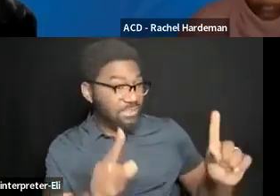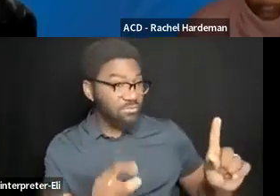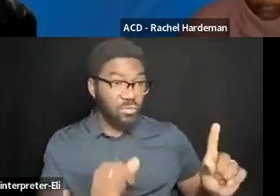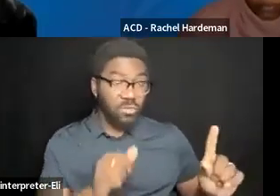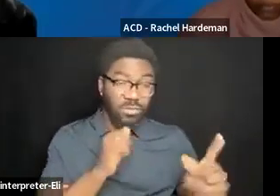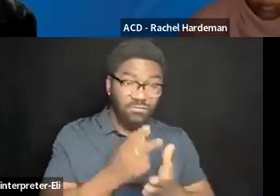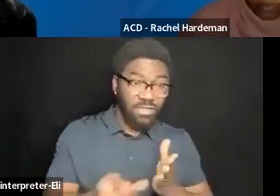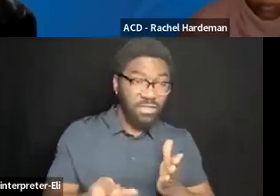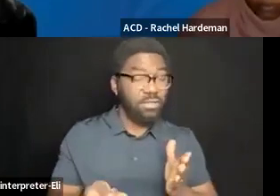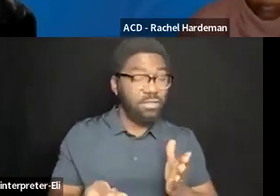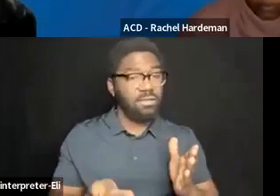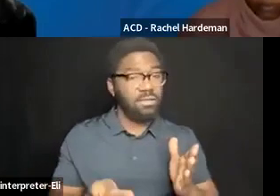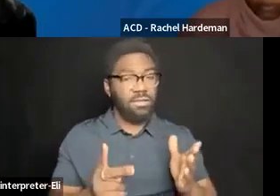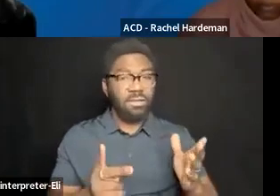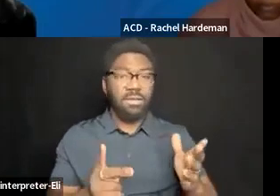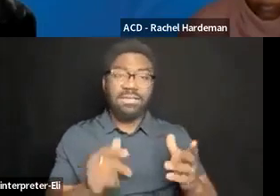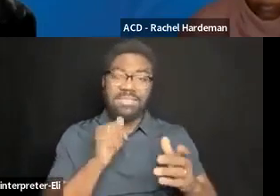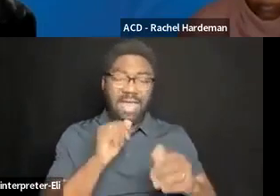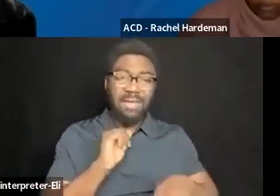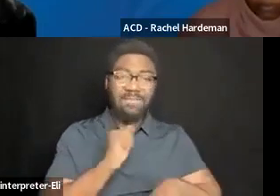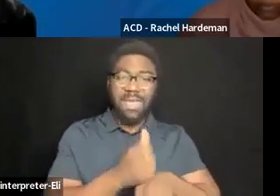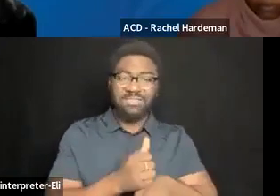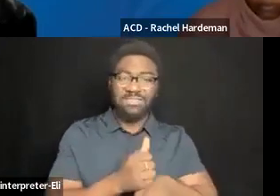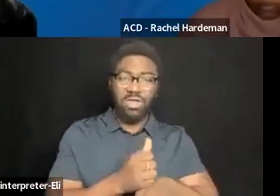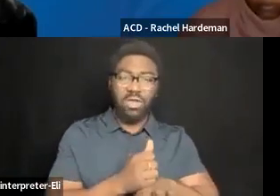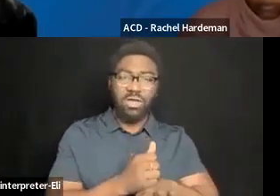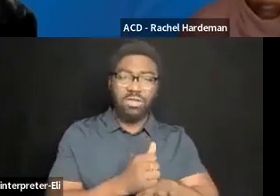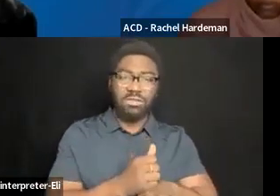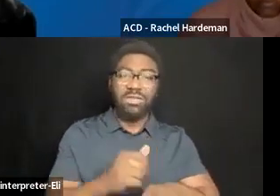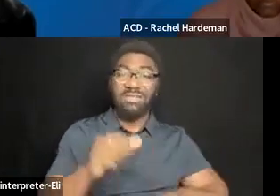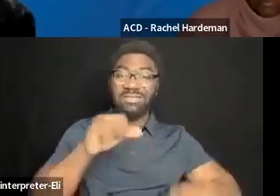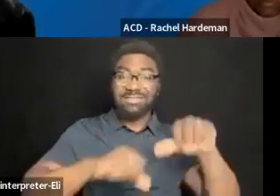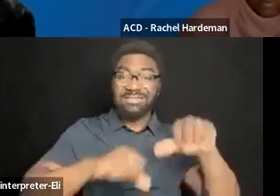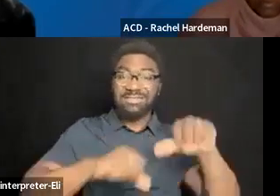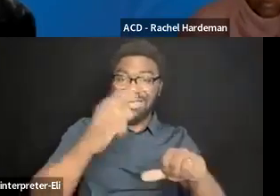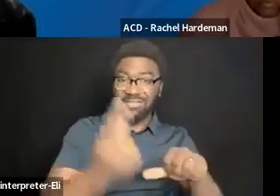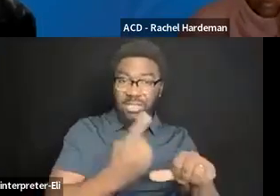they will somewhat be based on the science you put forward, but also be based on the work you're able and willing